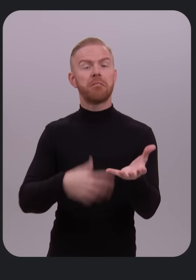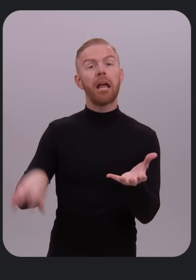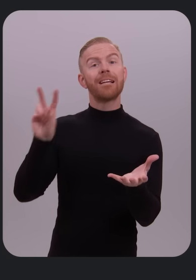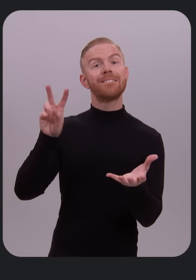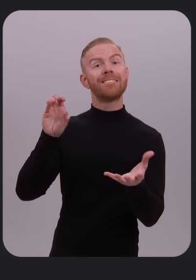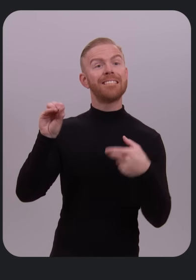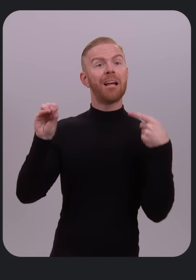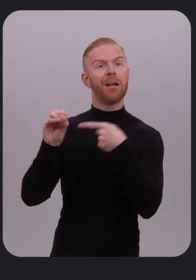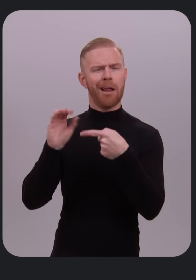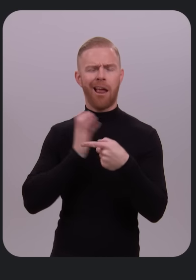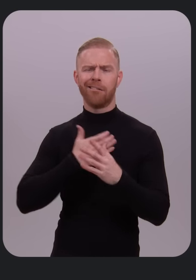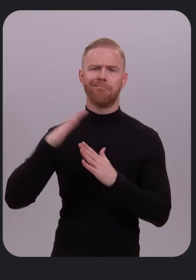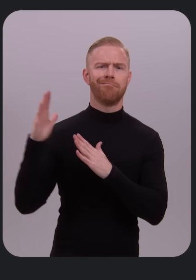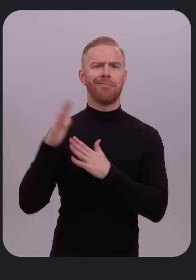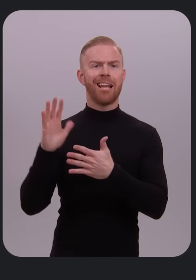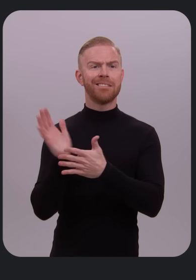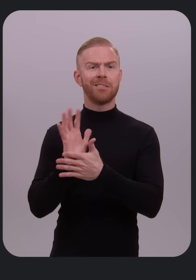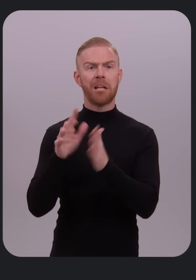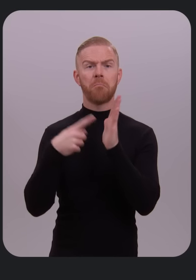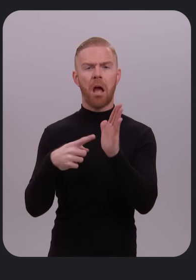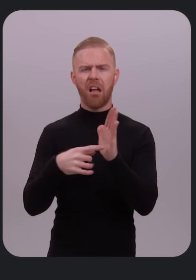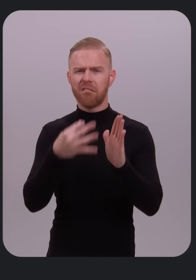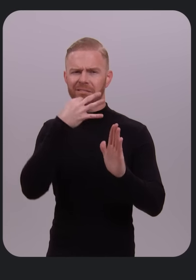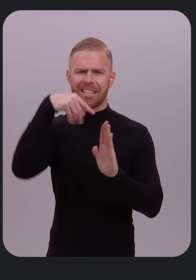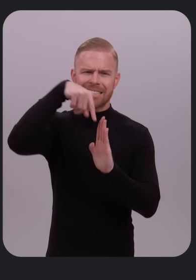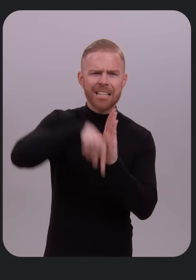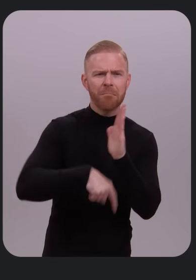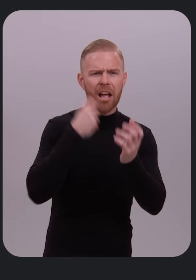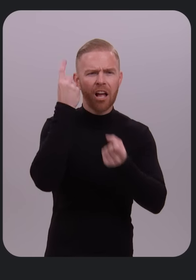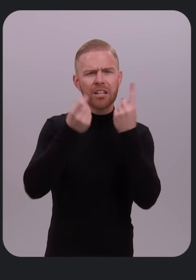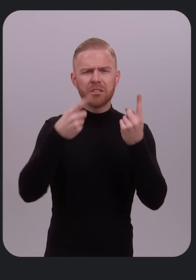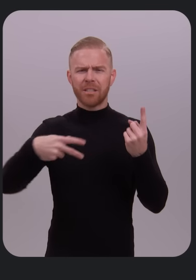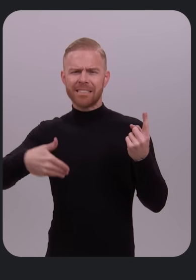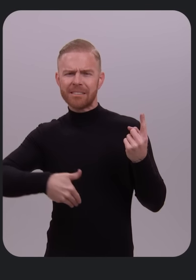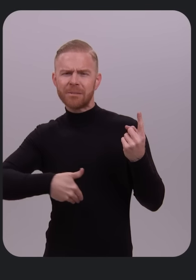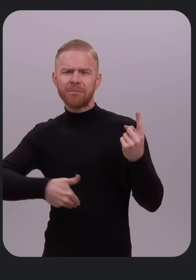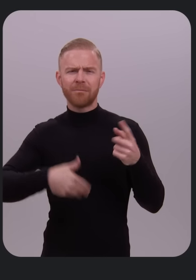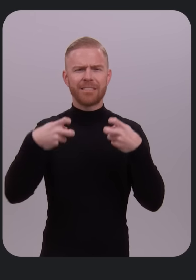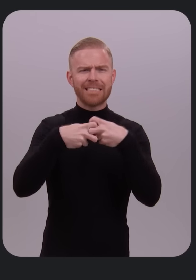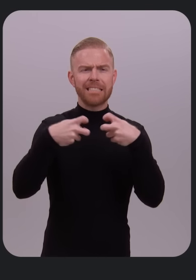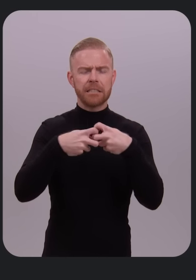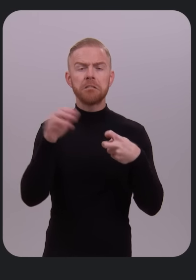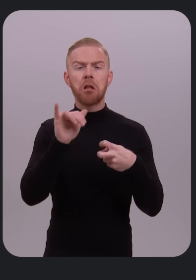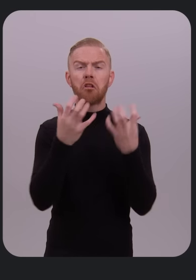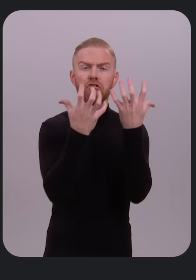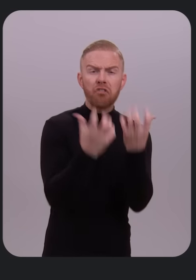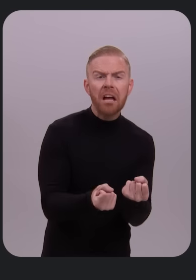which has a deep understanding of intuitive physics, like how gravity, light, and materials behave.